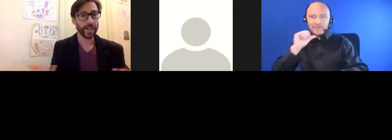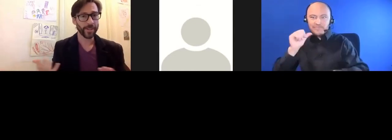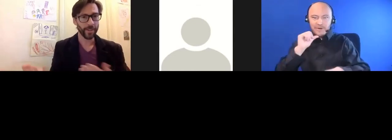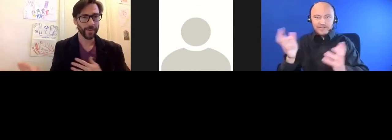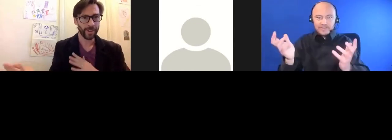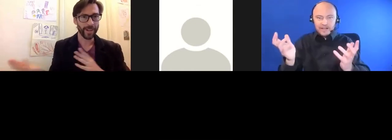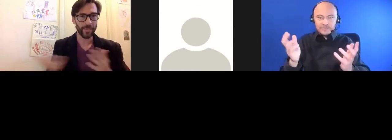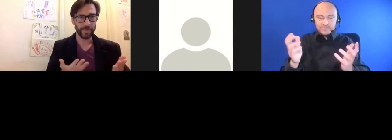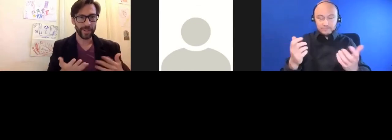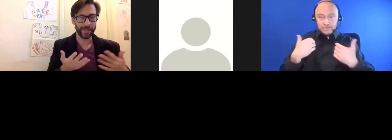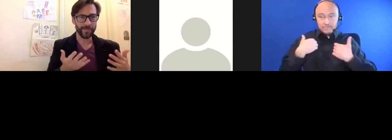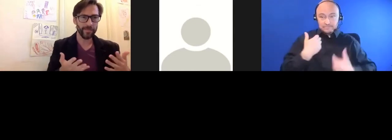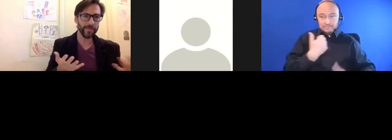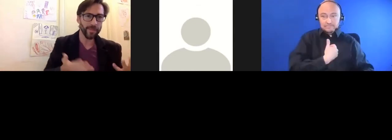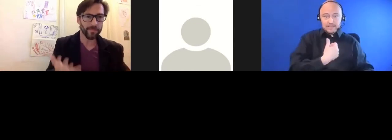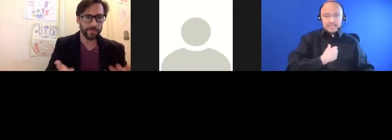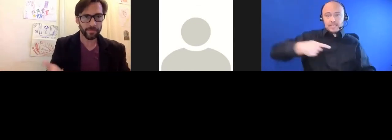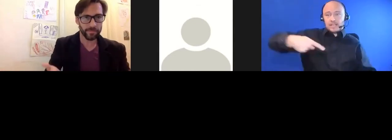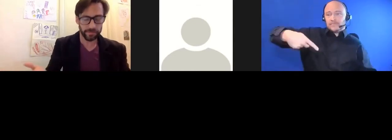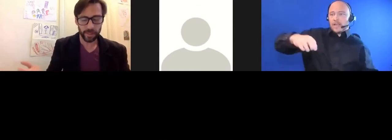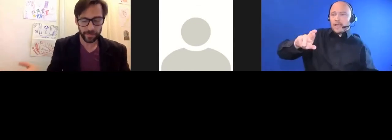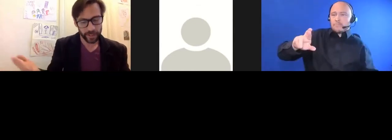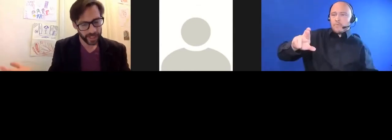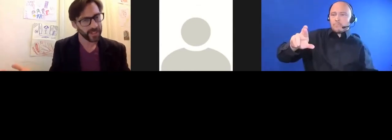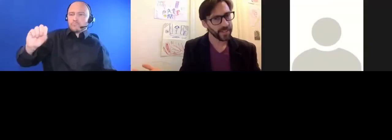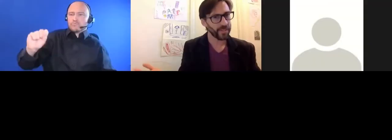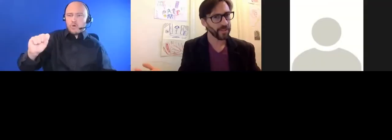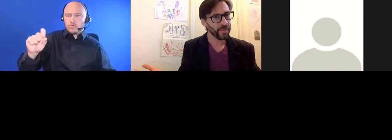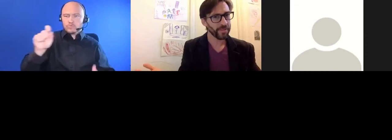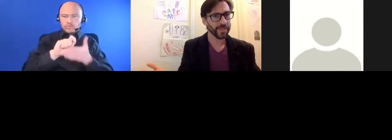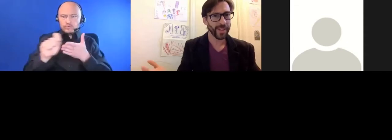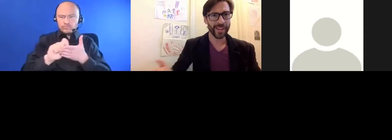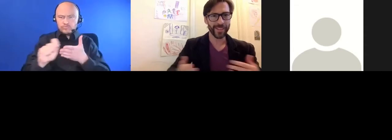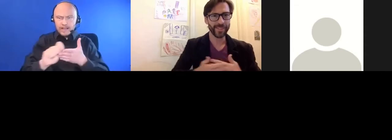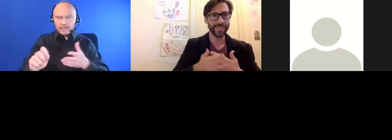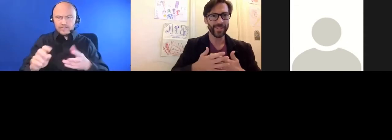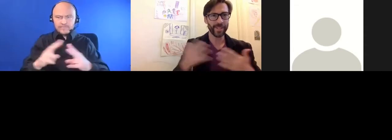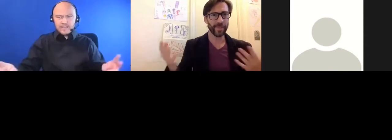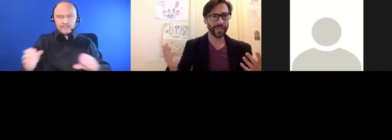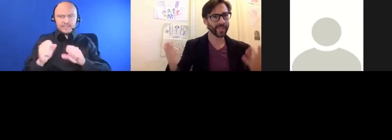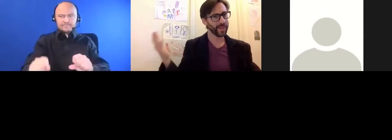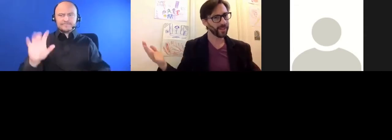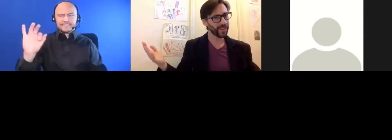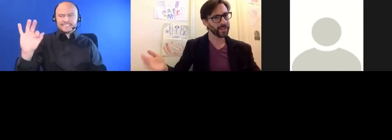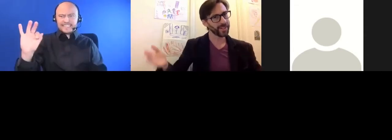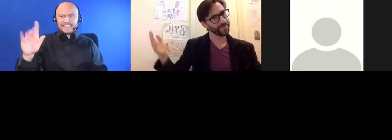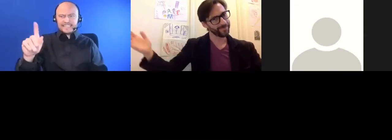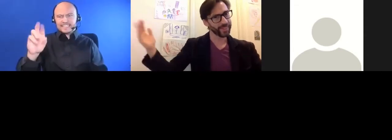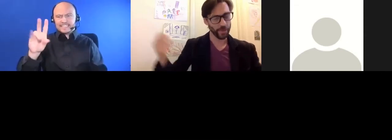and so a lot of my work has very 19th century roots and disability as a pathology,